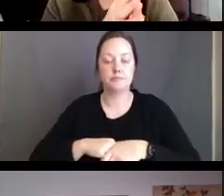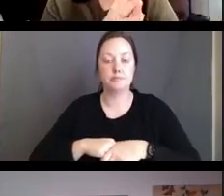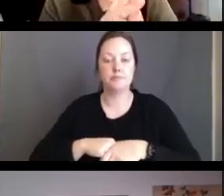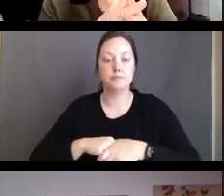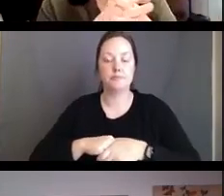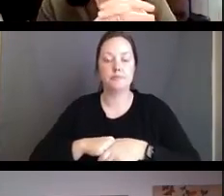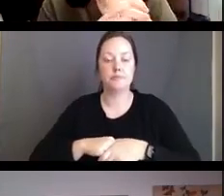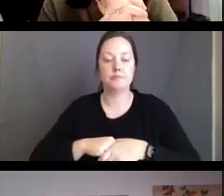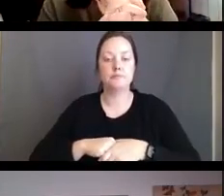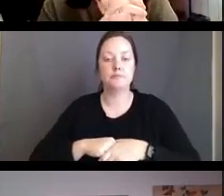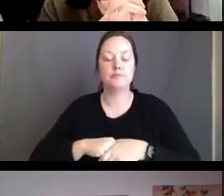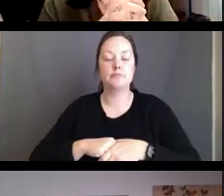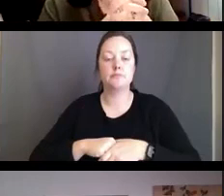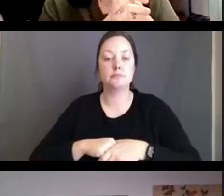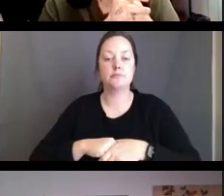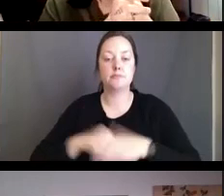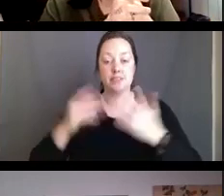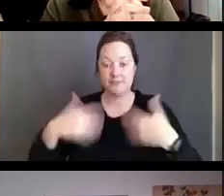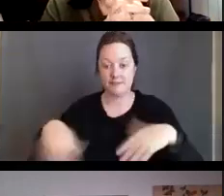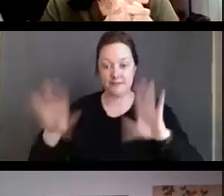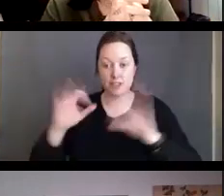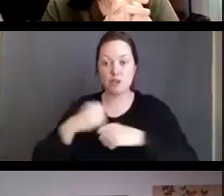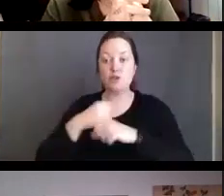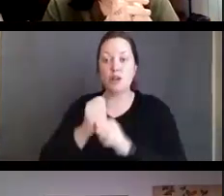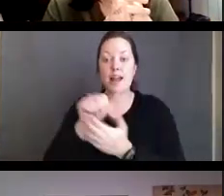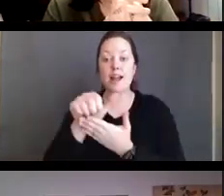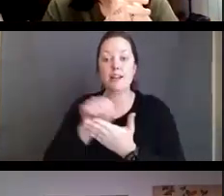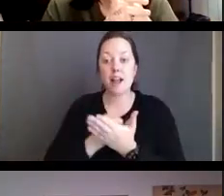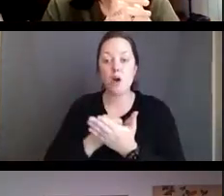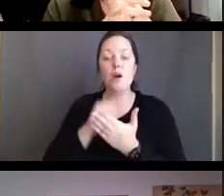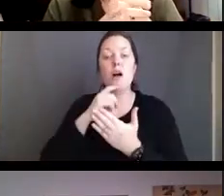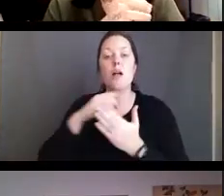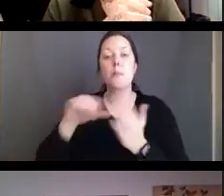I don't know what this is. Here we go.